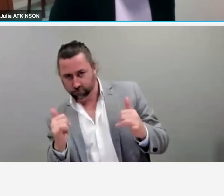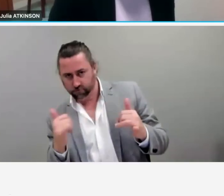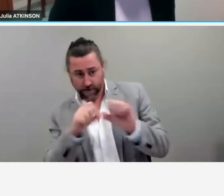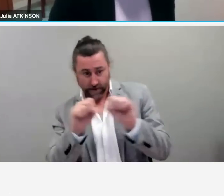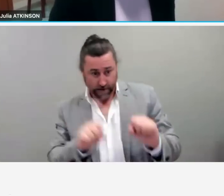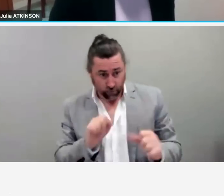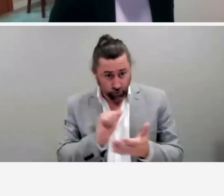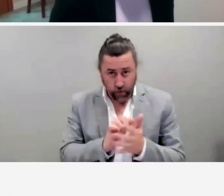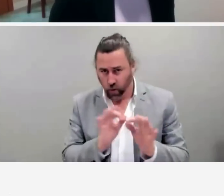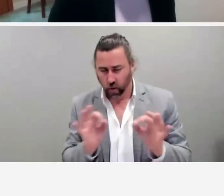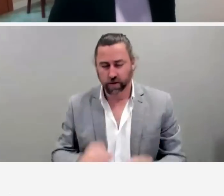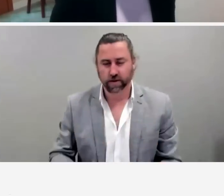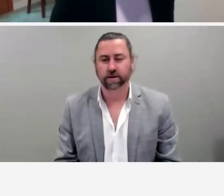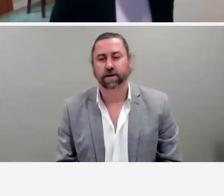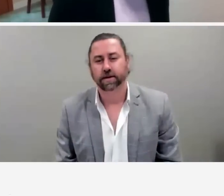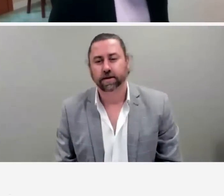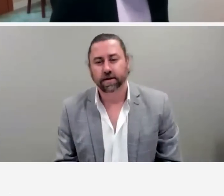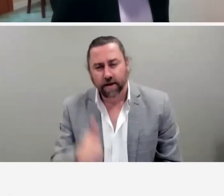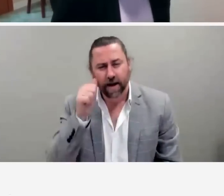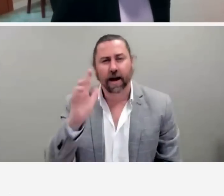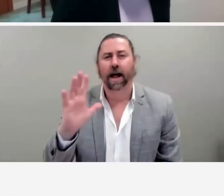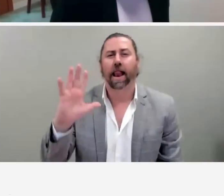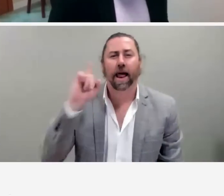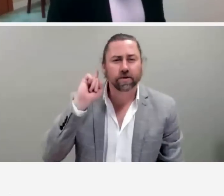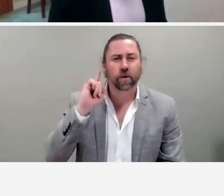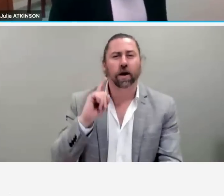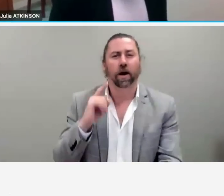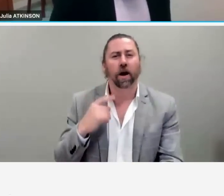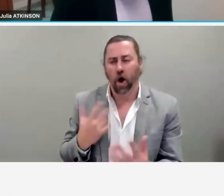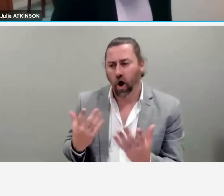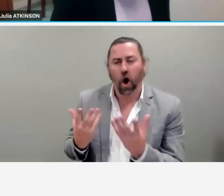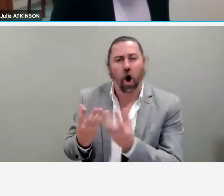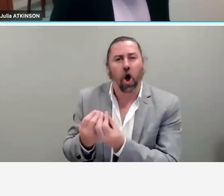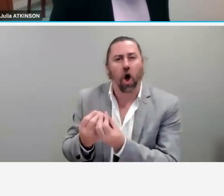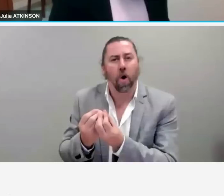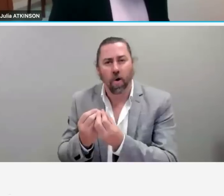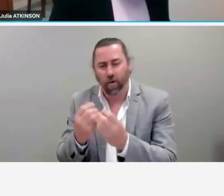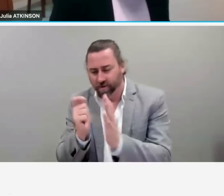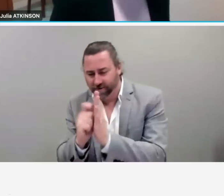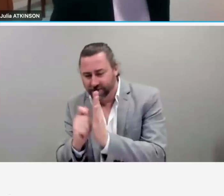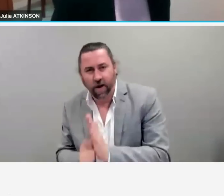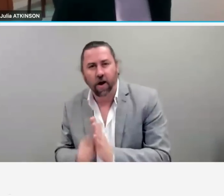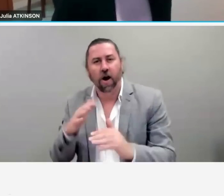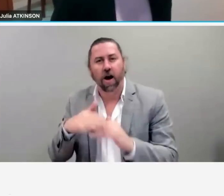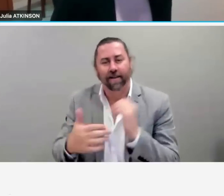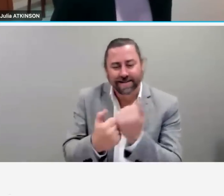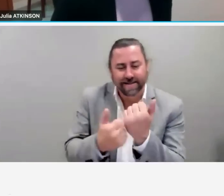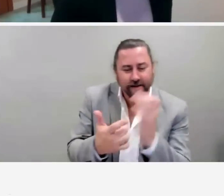All right. I mentioned earlier that last week we ran some codesign sessions on goods, equipment and assistive technology and home modifications.